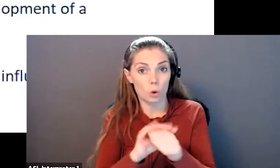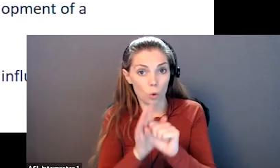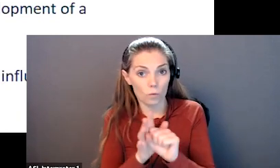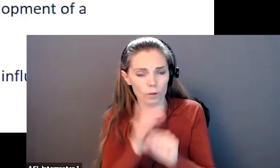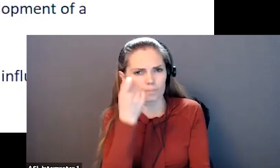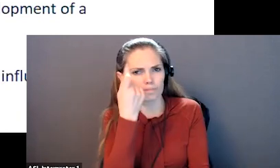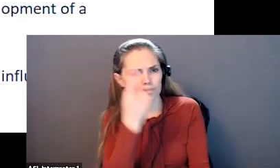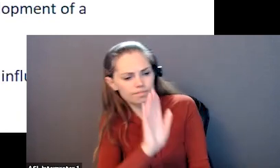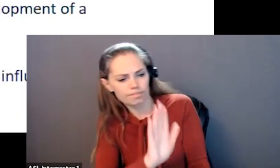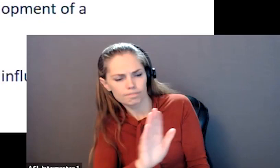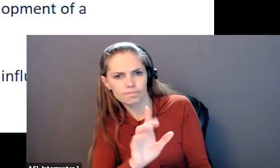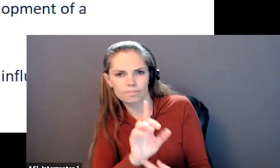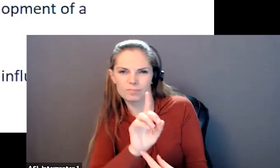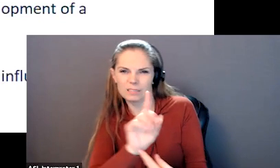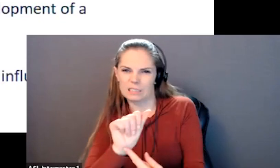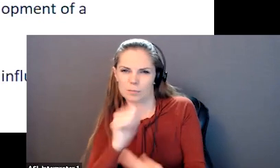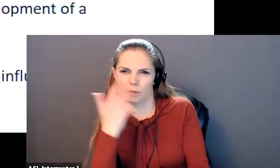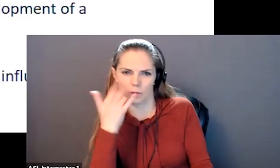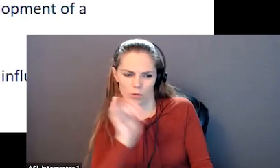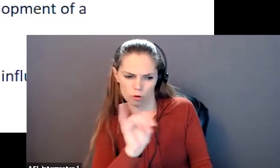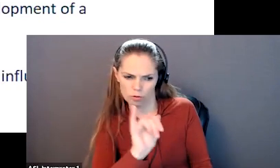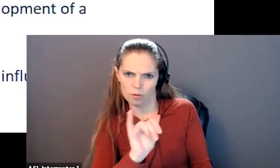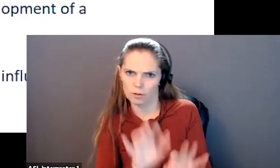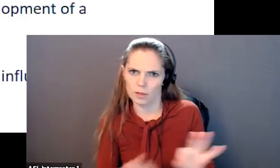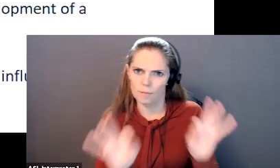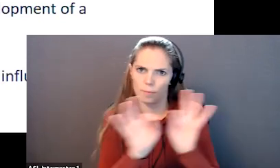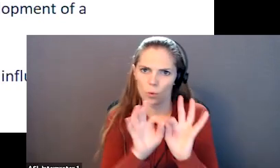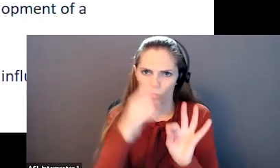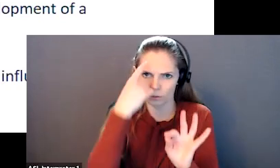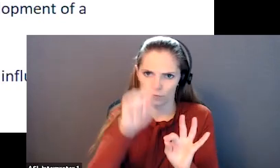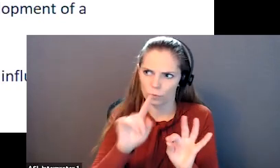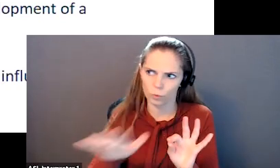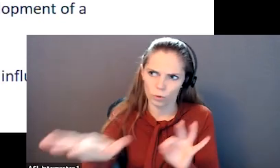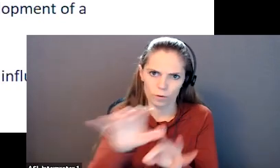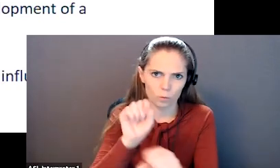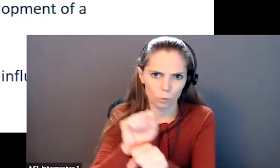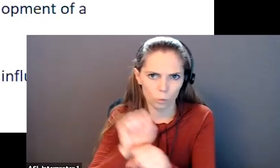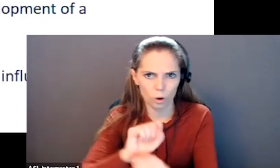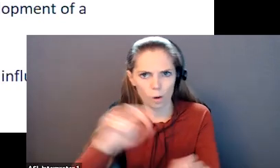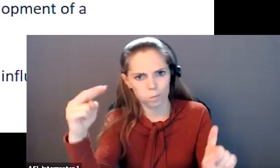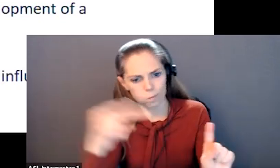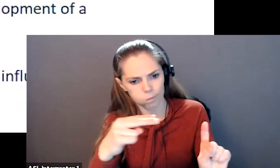research and policy. I'd like to introduce the concept of episodic disability and the episodic